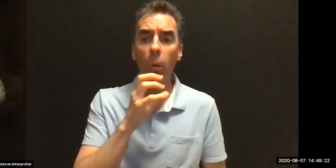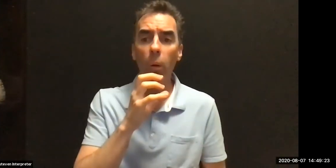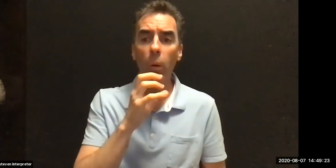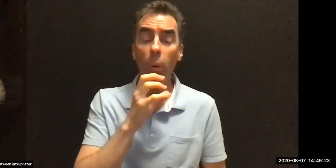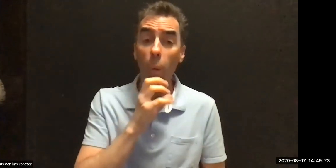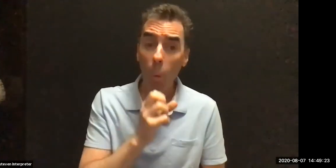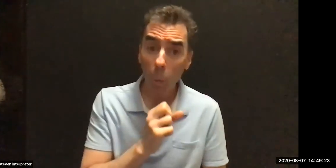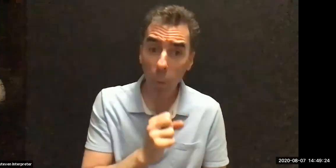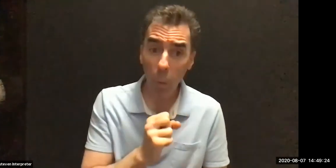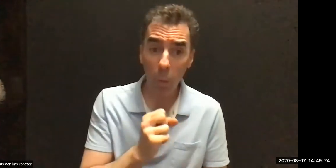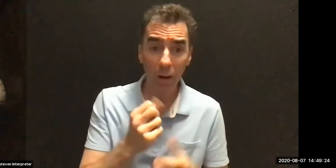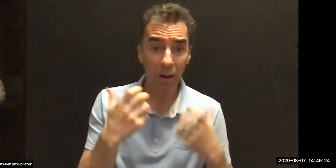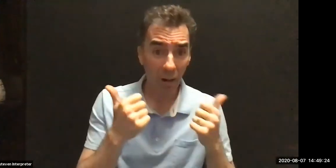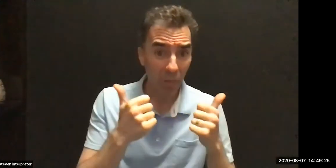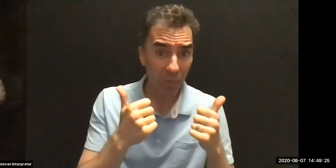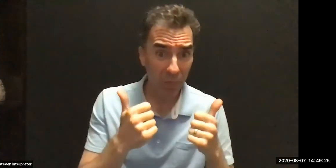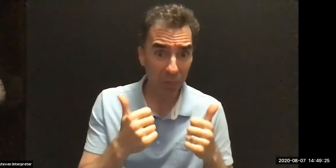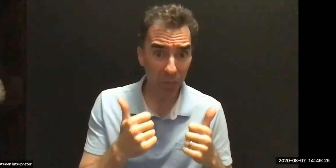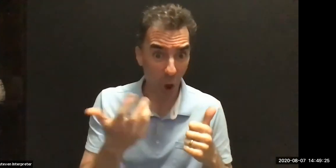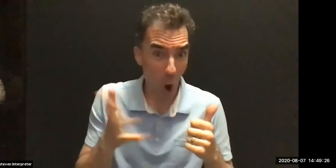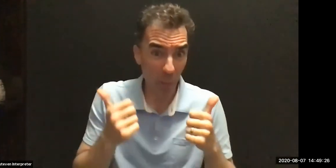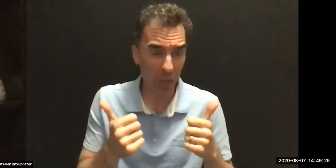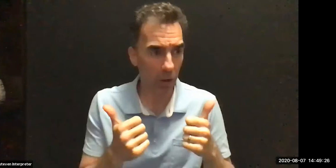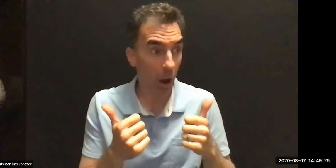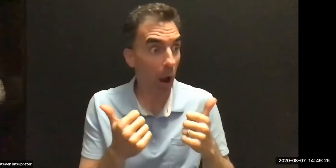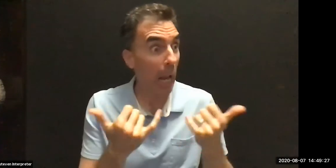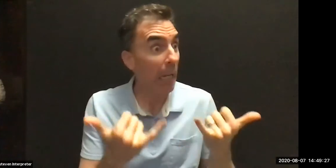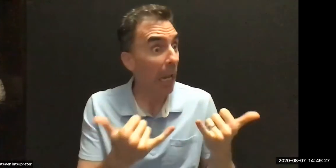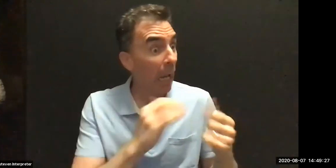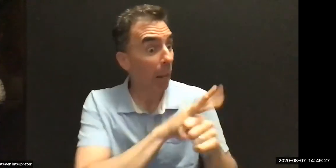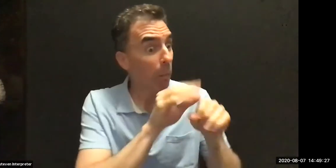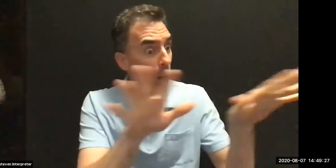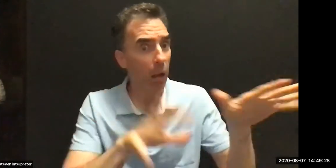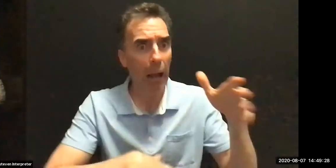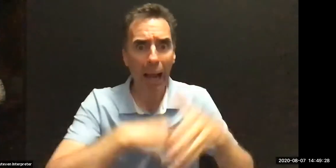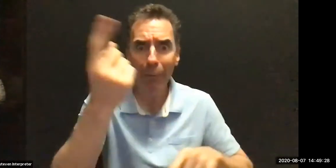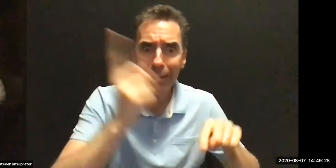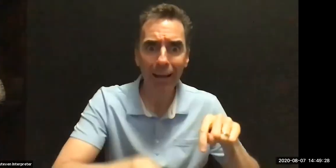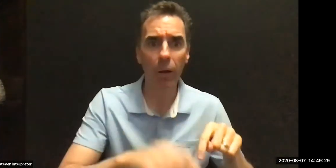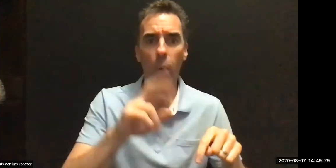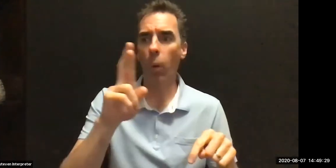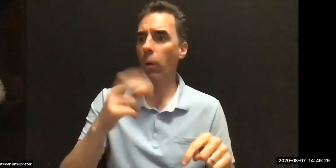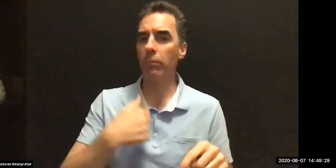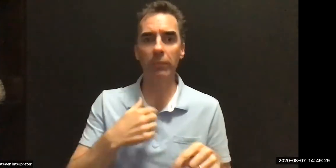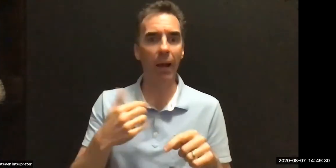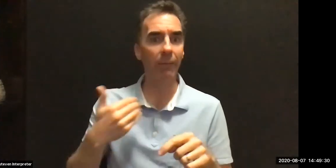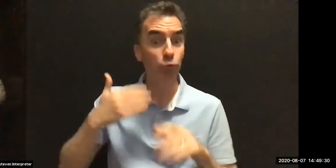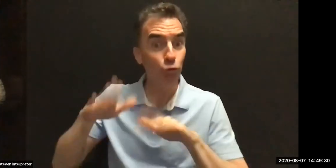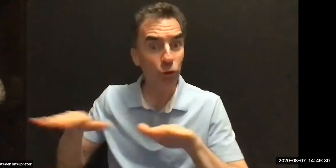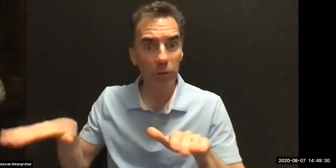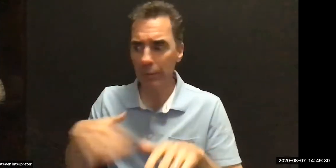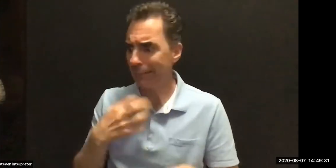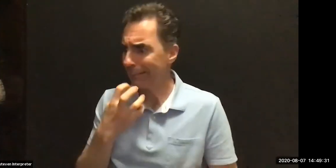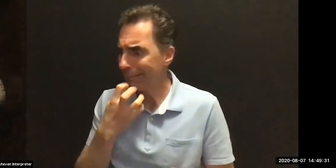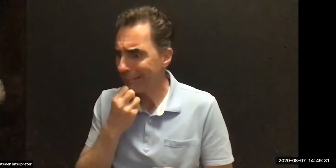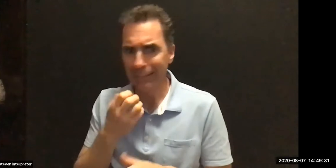Channelle Charest: You weren't supposed to leave your house, you weren't supposed to go grocery shopping. You were supposed to avoid all public gatherings and so we feel as a community partner and as just